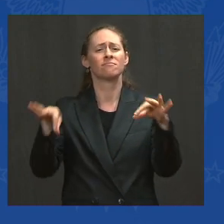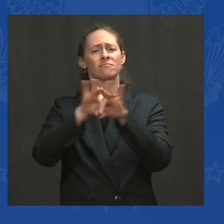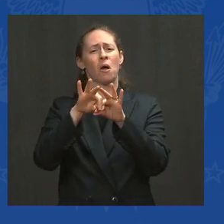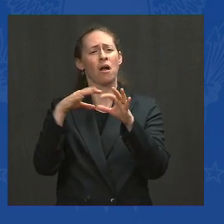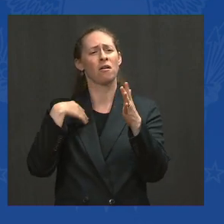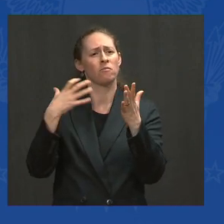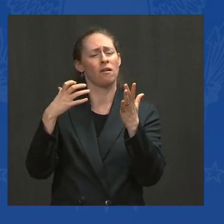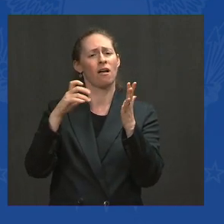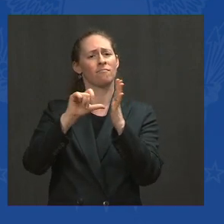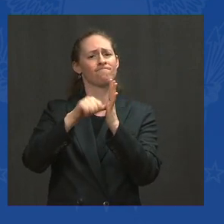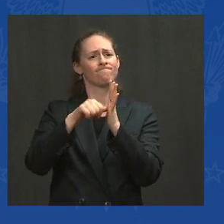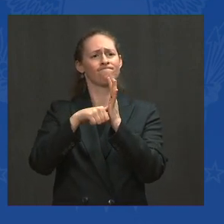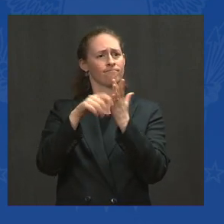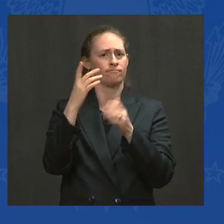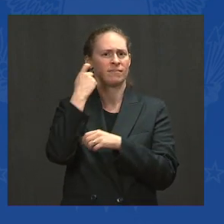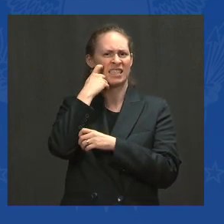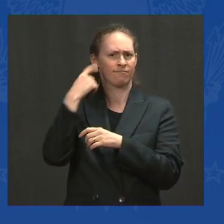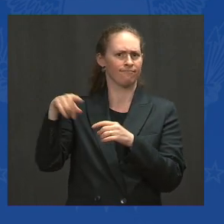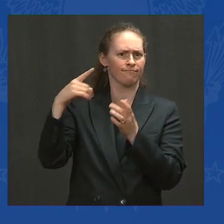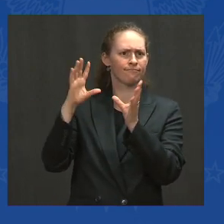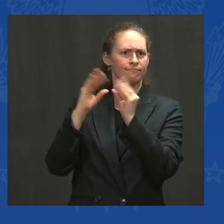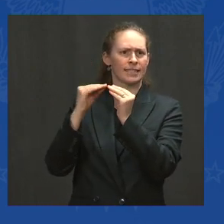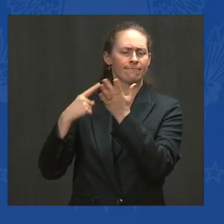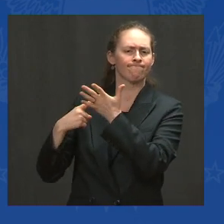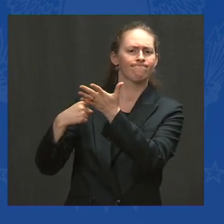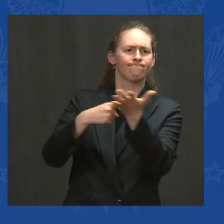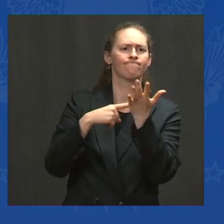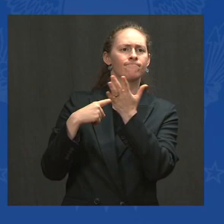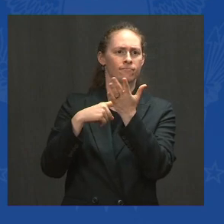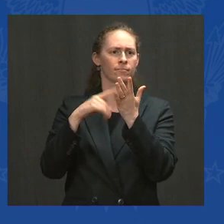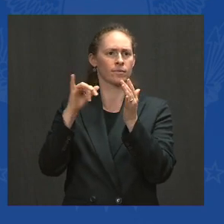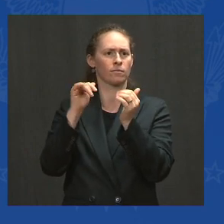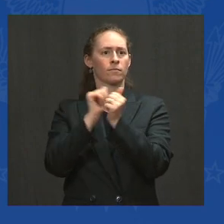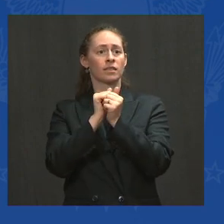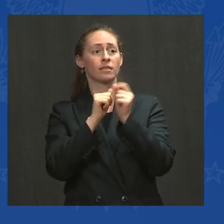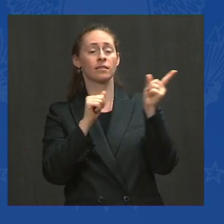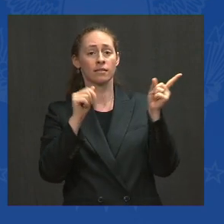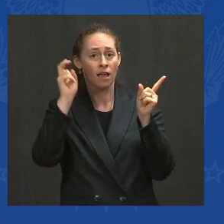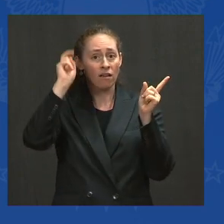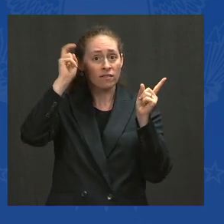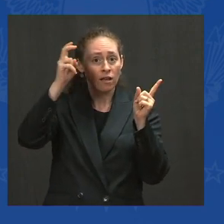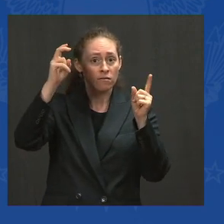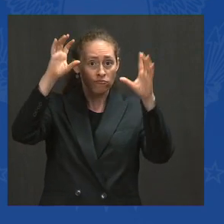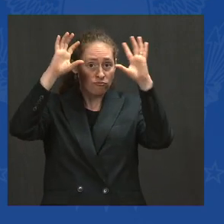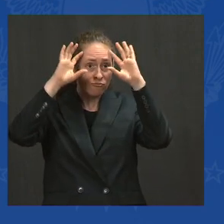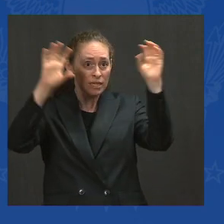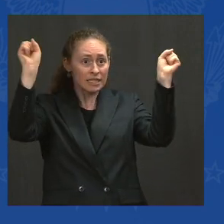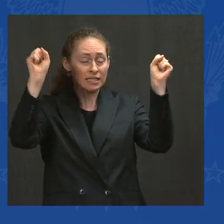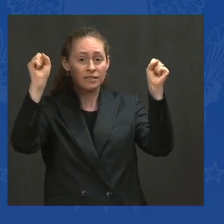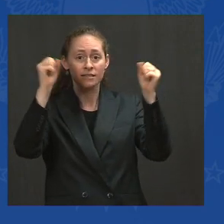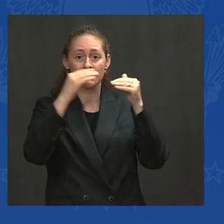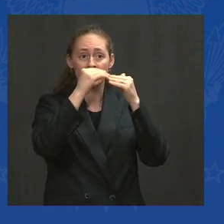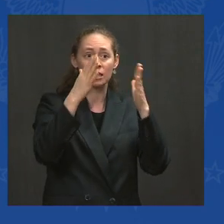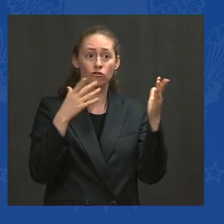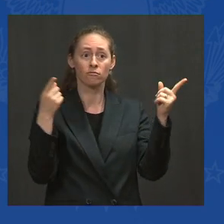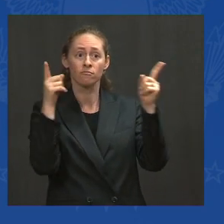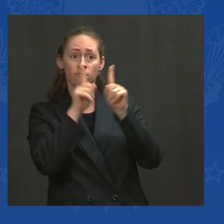Chairman Abdullah, Afghan leaders have to come together and drive toward a future that the Afghan